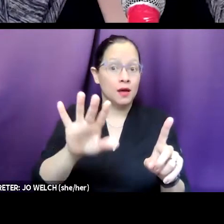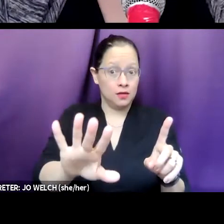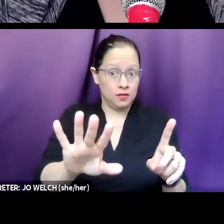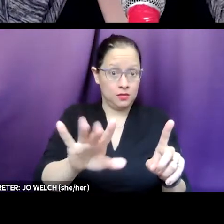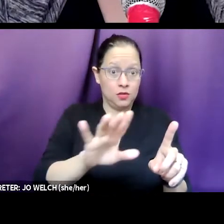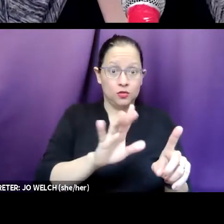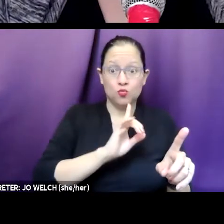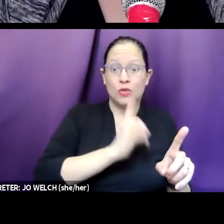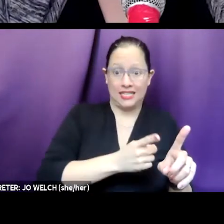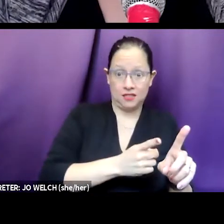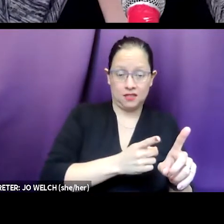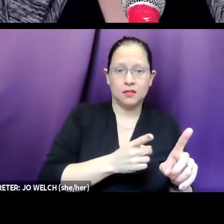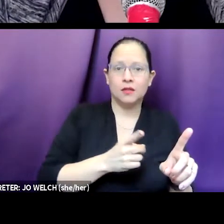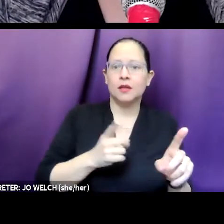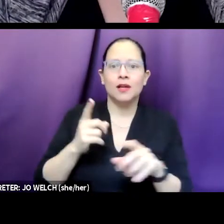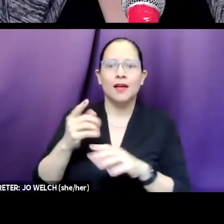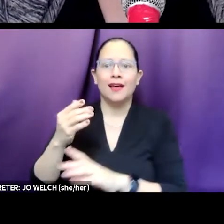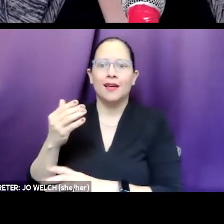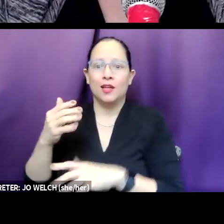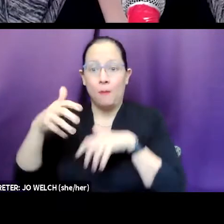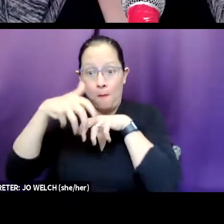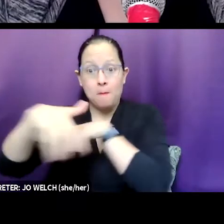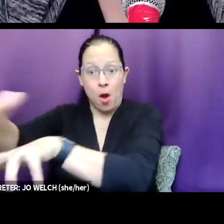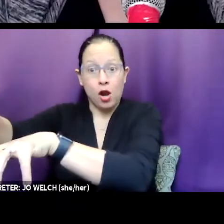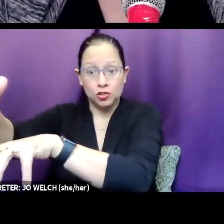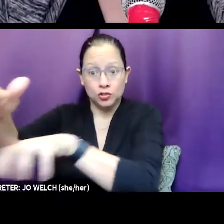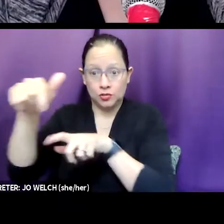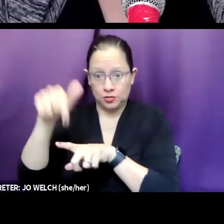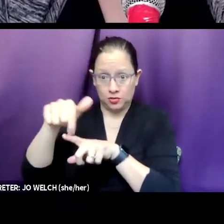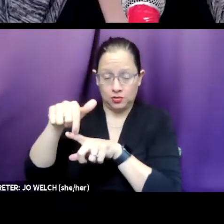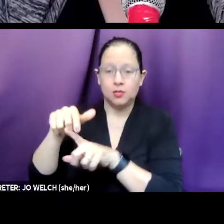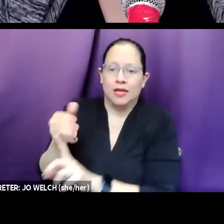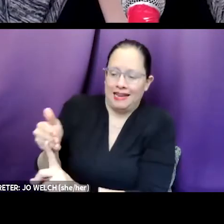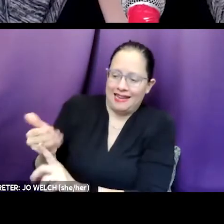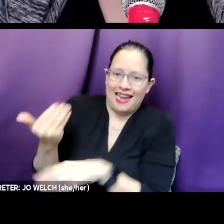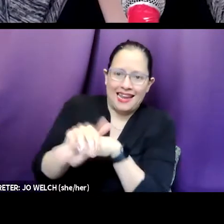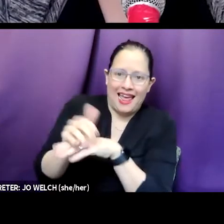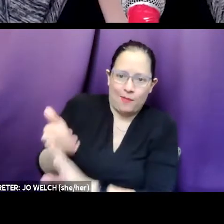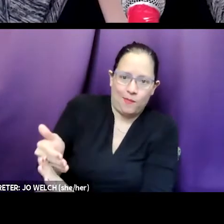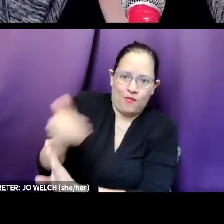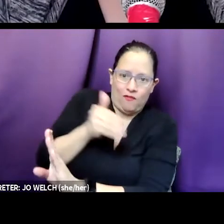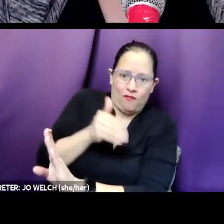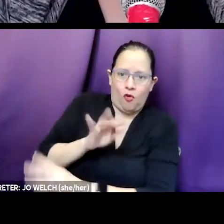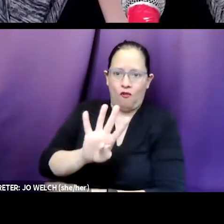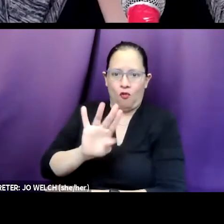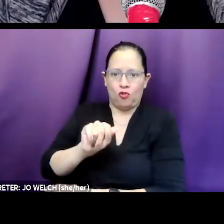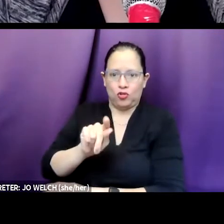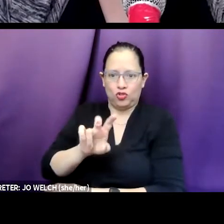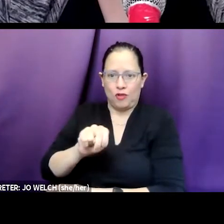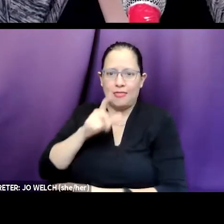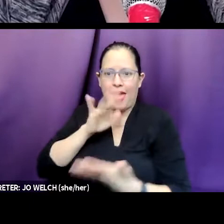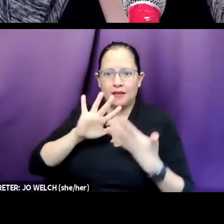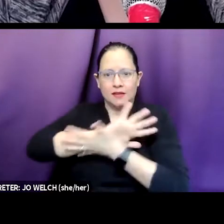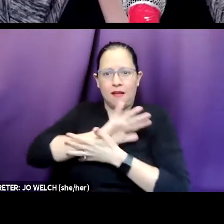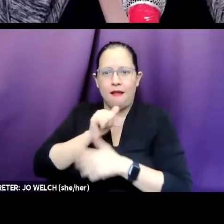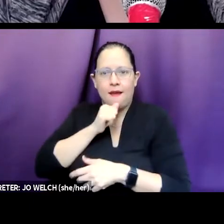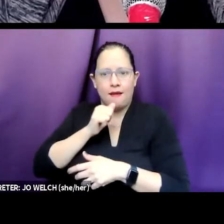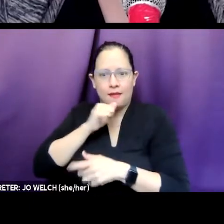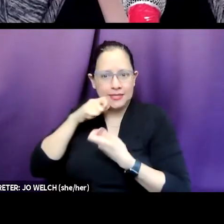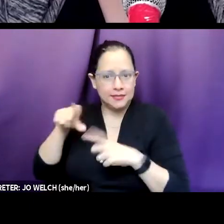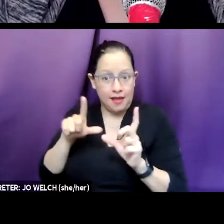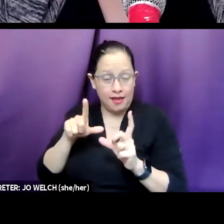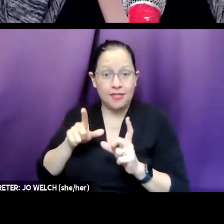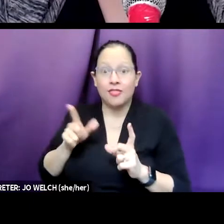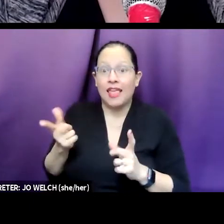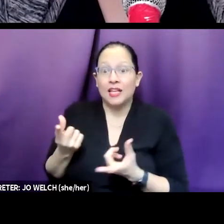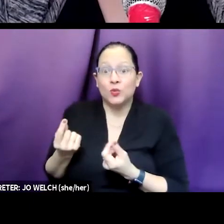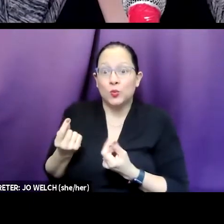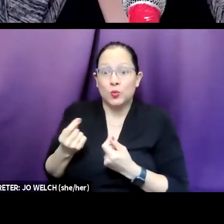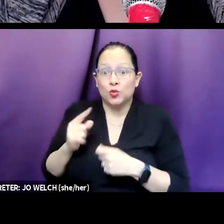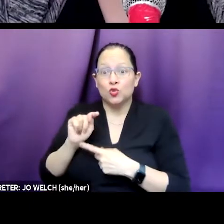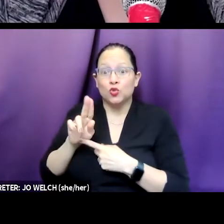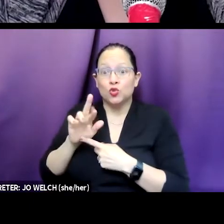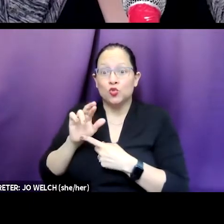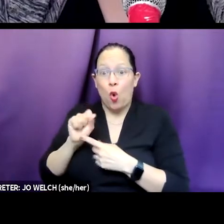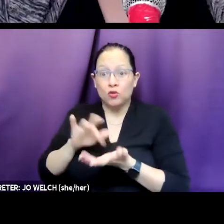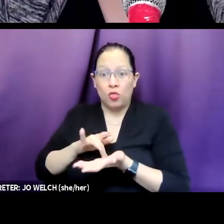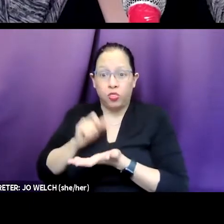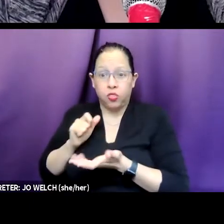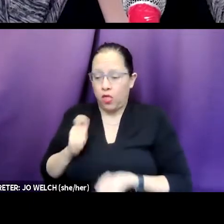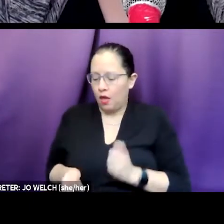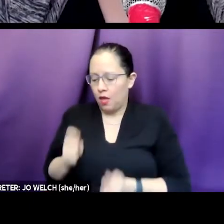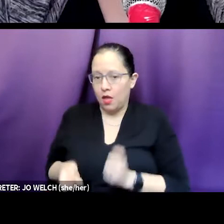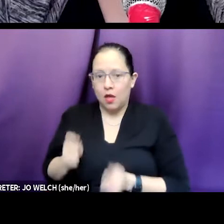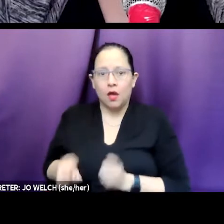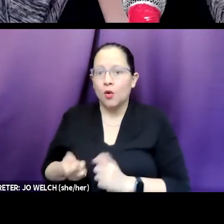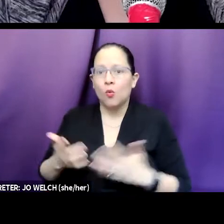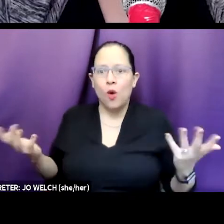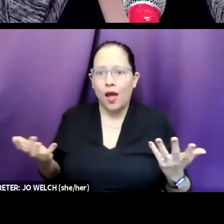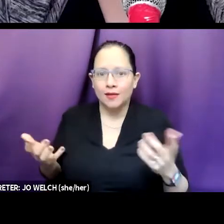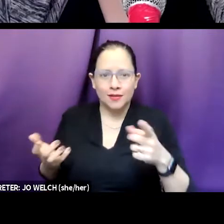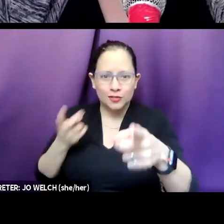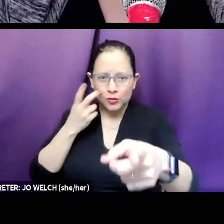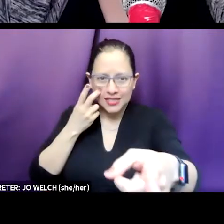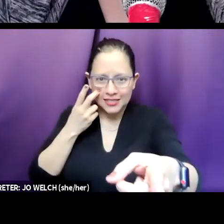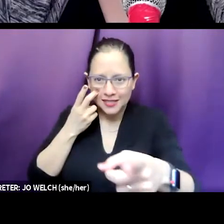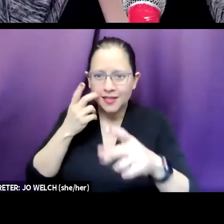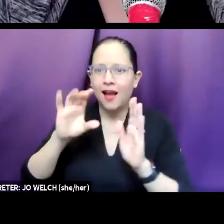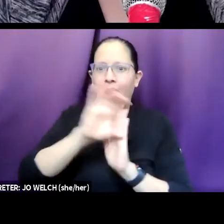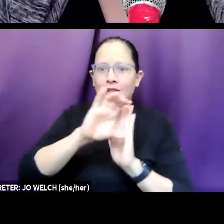Again, trolls on 4chan, start to manipulate that image with Photoshop and other software. And what they do is they they change the target to the Constitution.